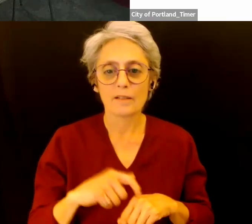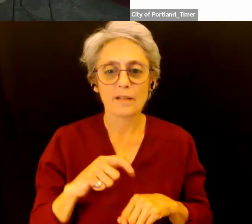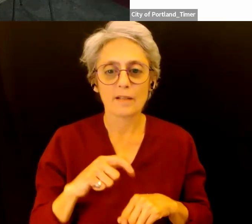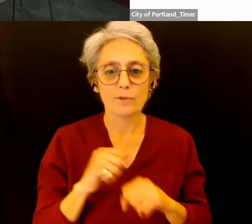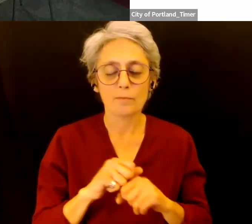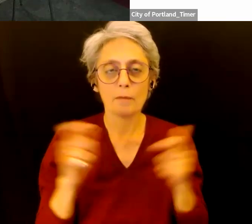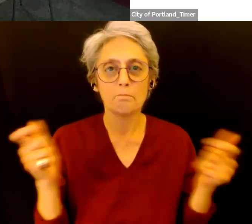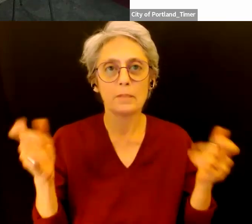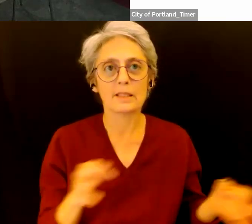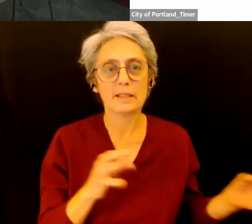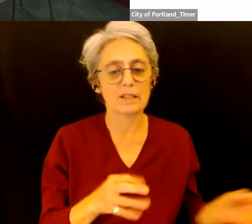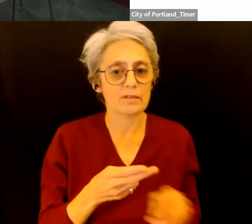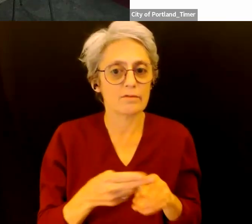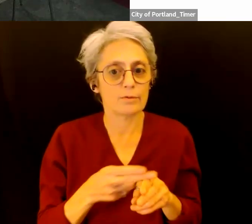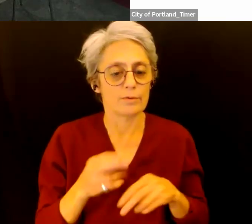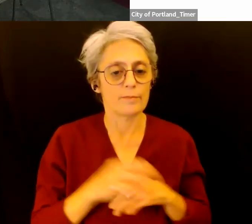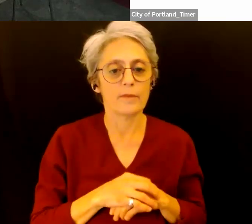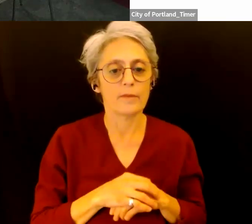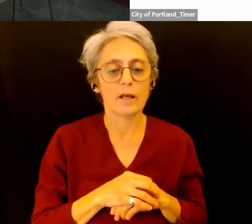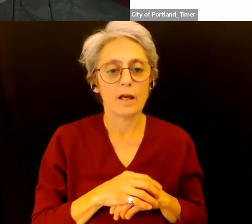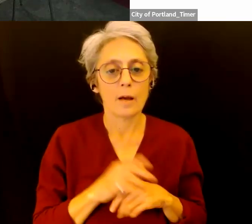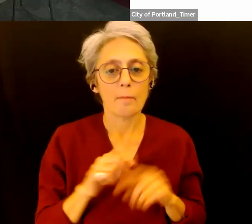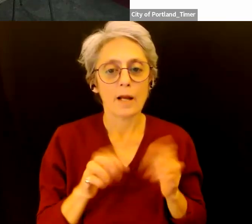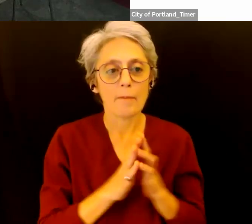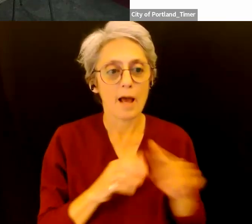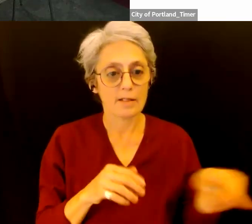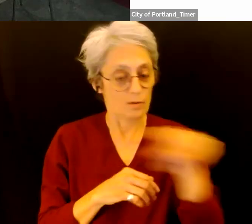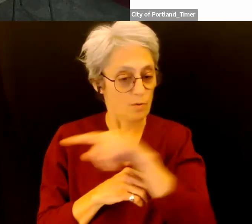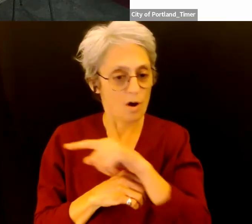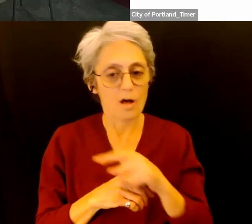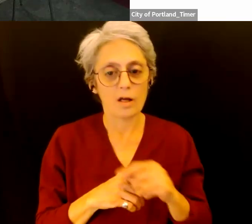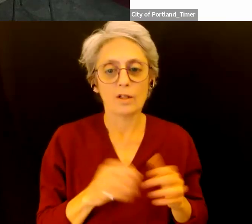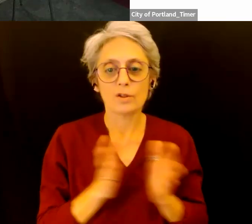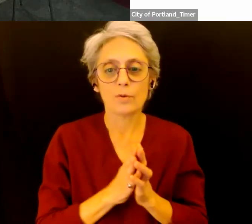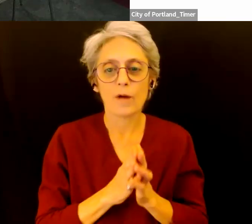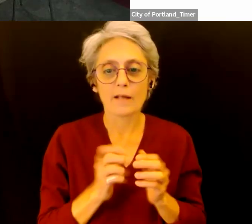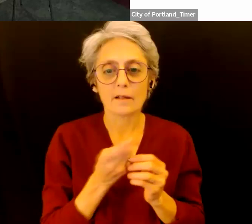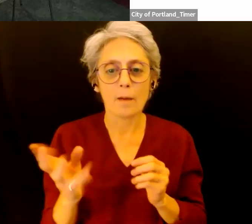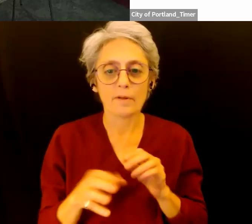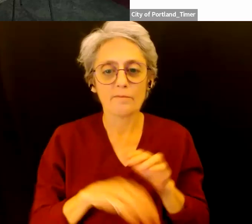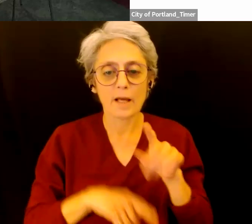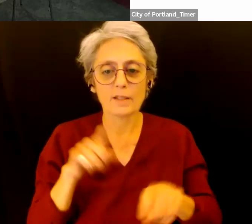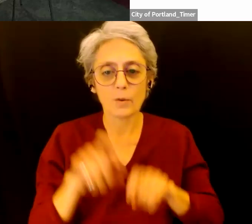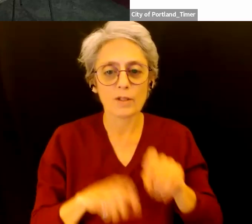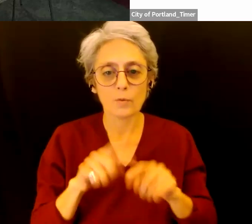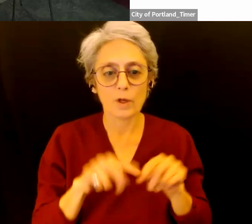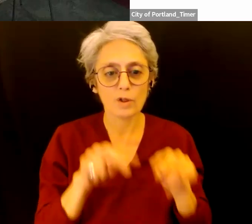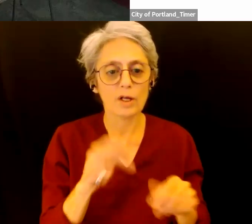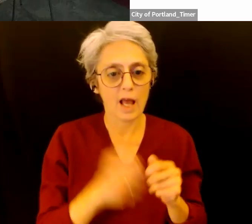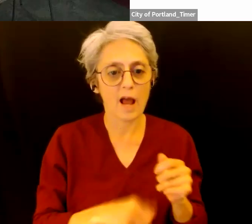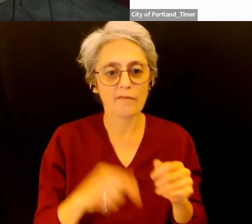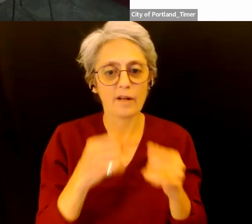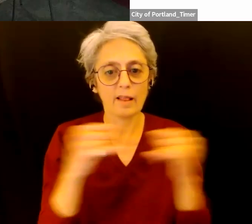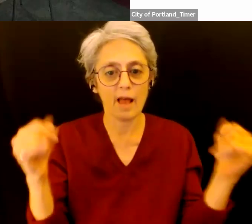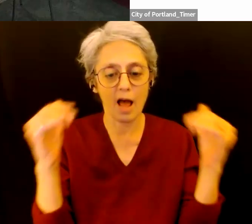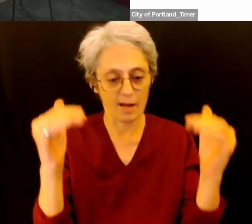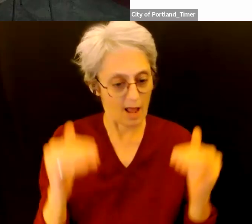But I'm asking you all to ask a couple of basic questions when you look at each of the line items that you're going to need to address.